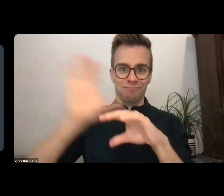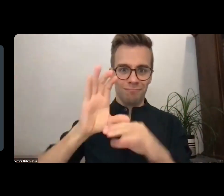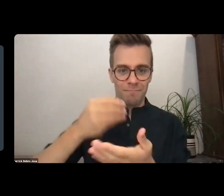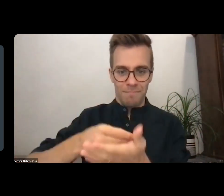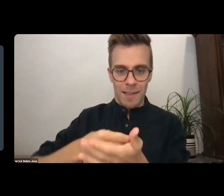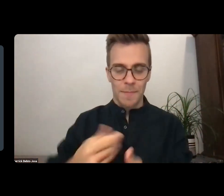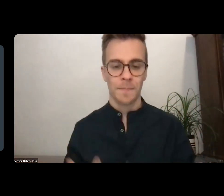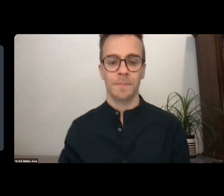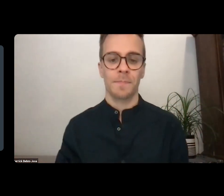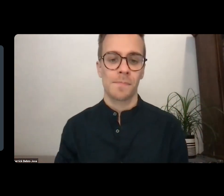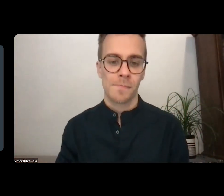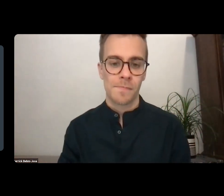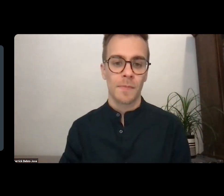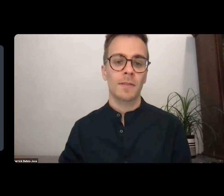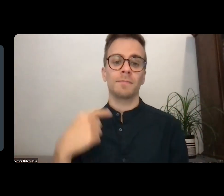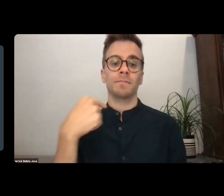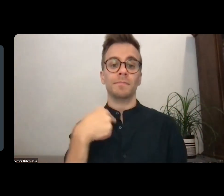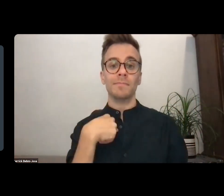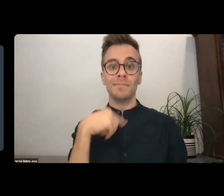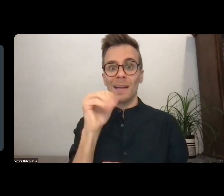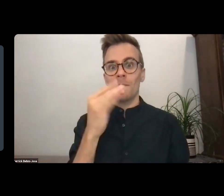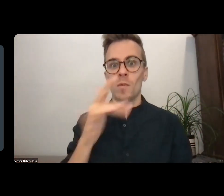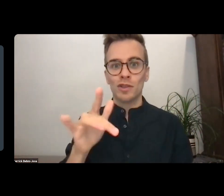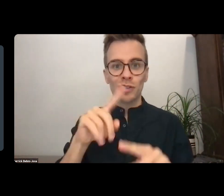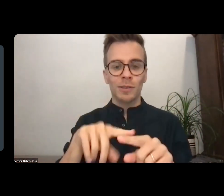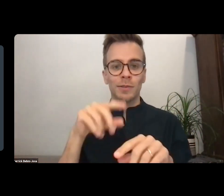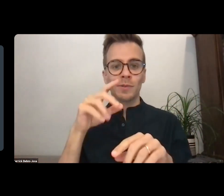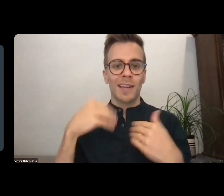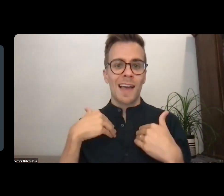But, doing the entire development would require just a considerable amount of money.